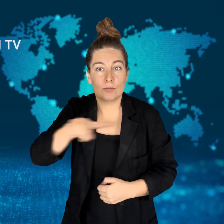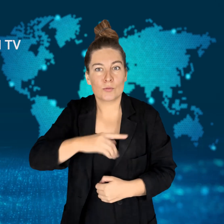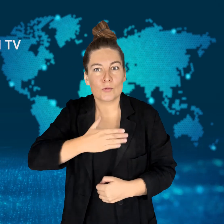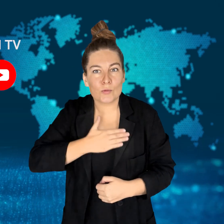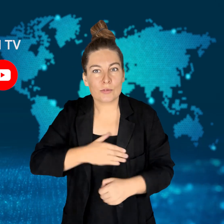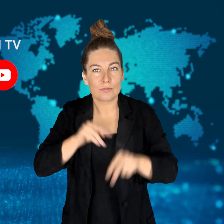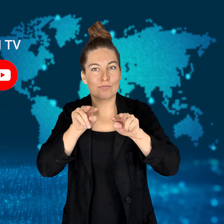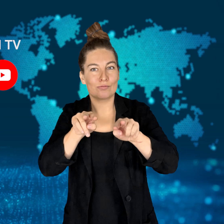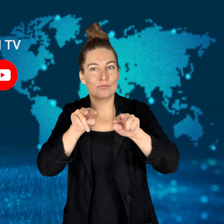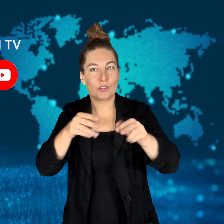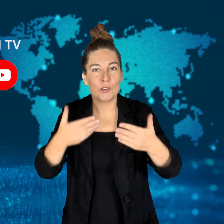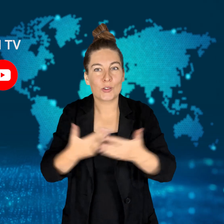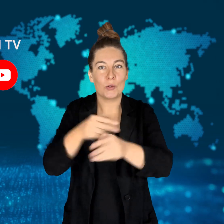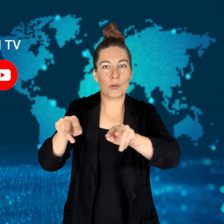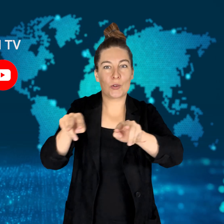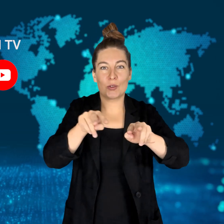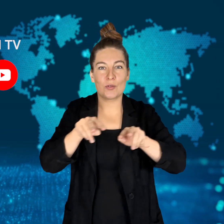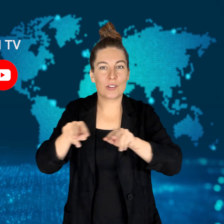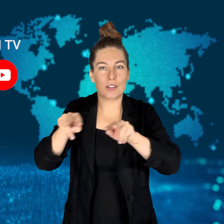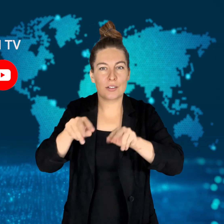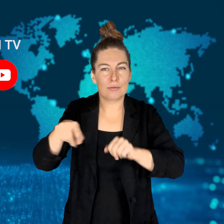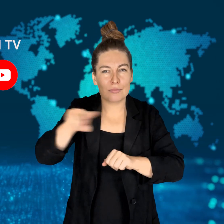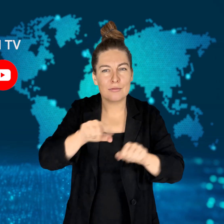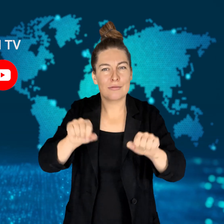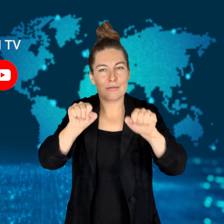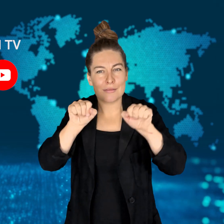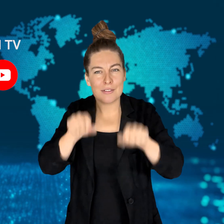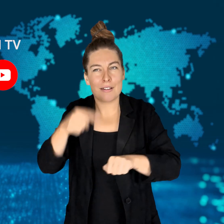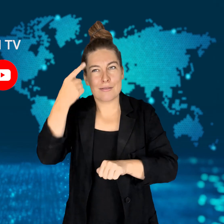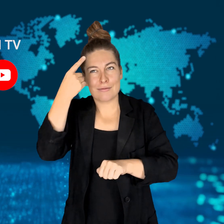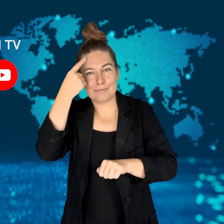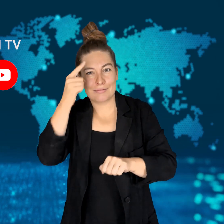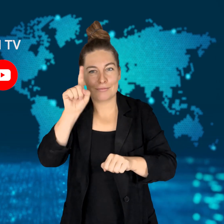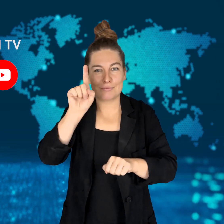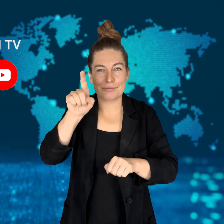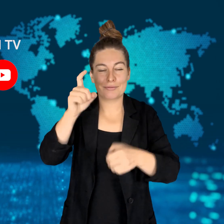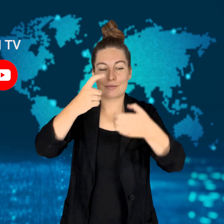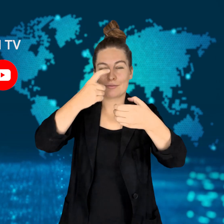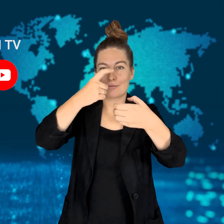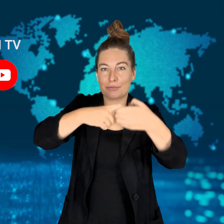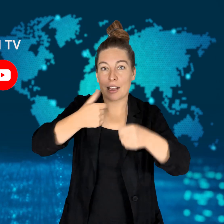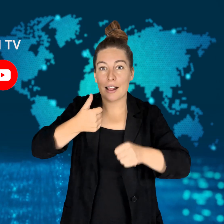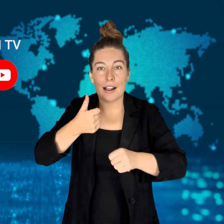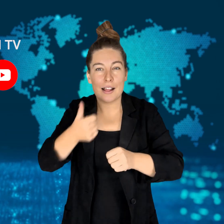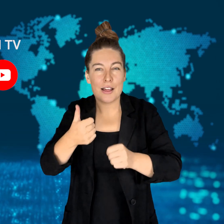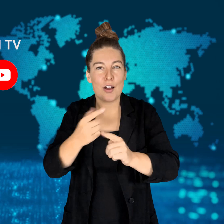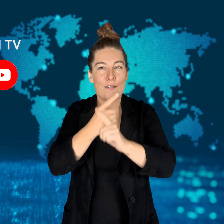Don't forget to subscribe, like, and follow H3 World TV